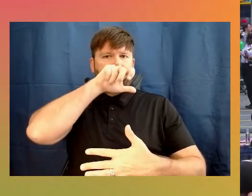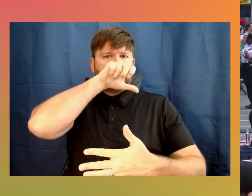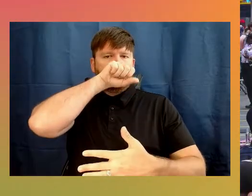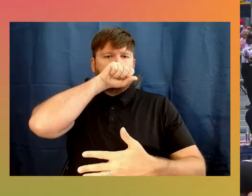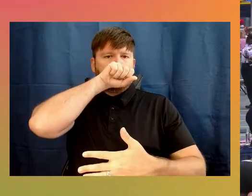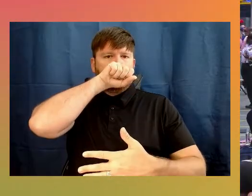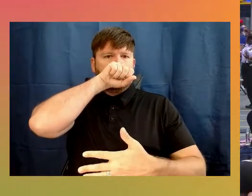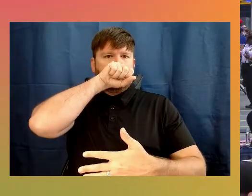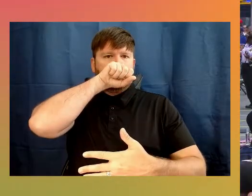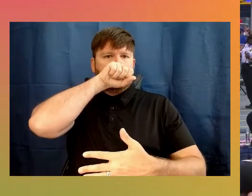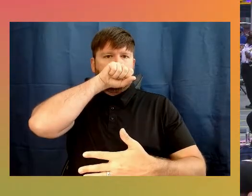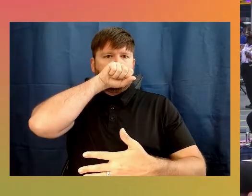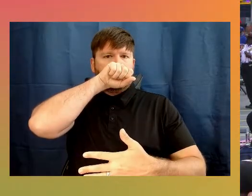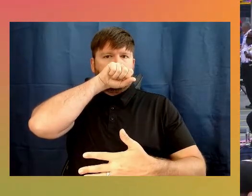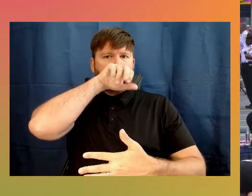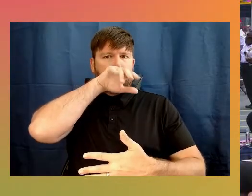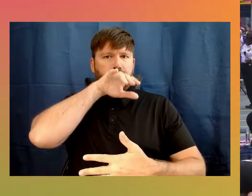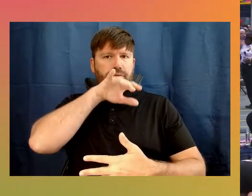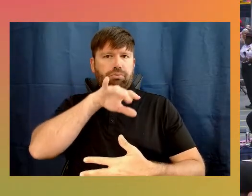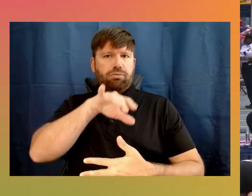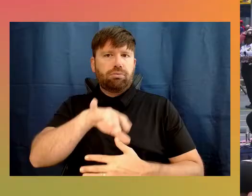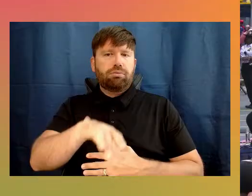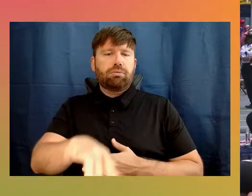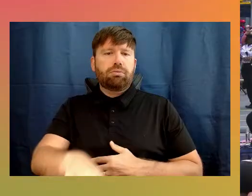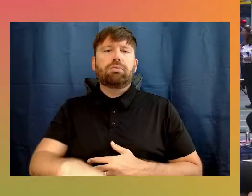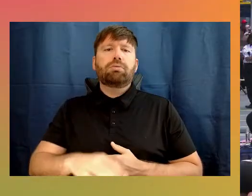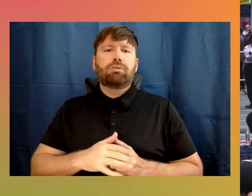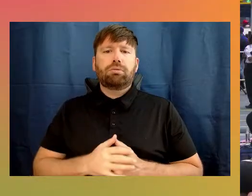THE RIGHT HAND COMES ON TOP.